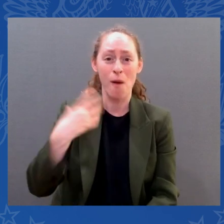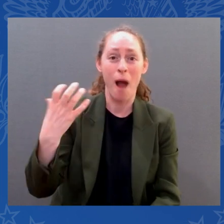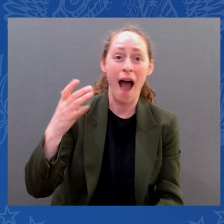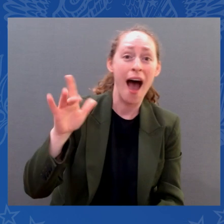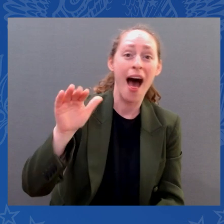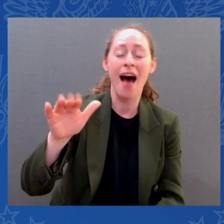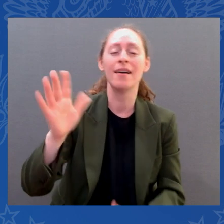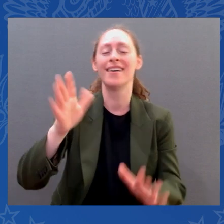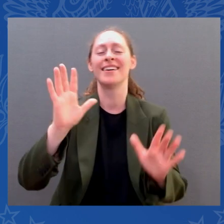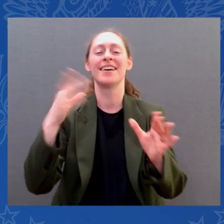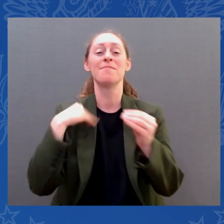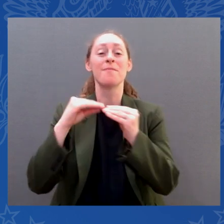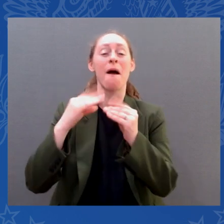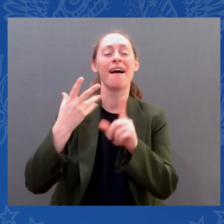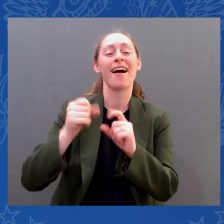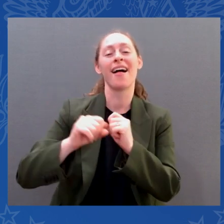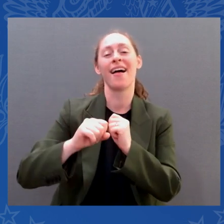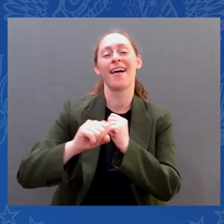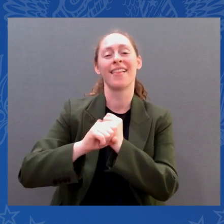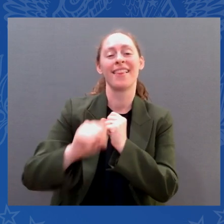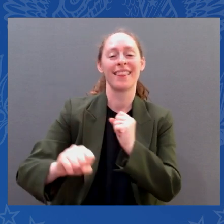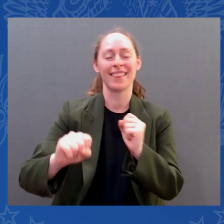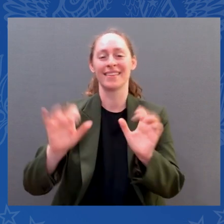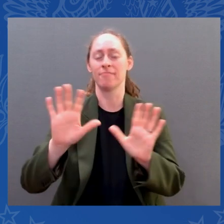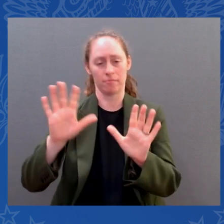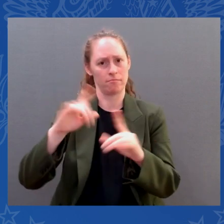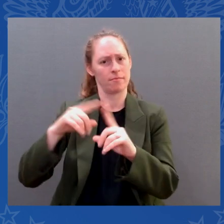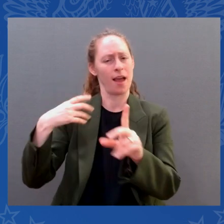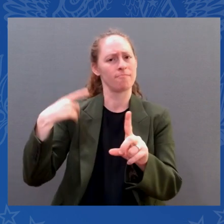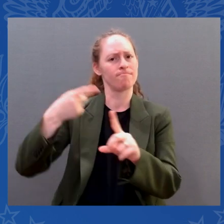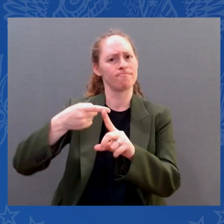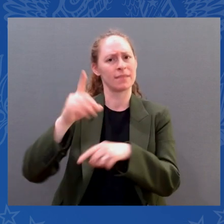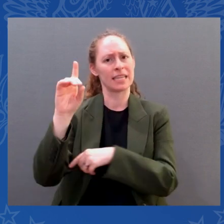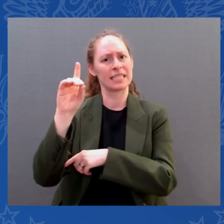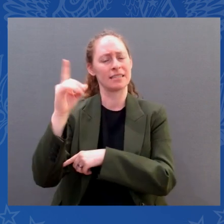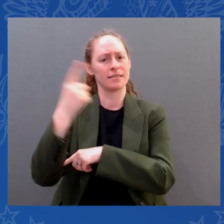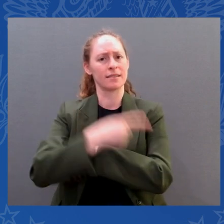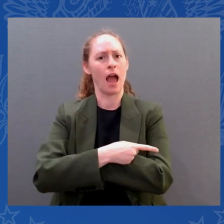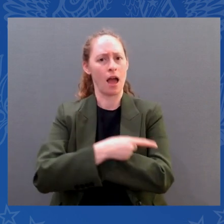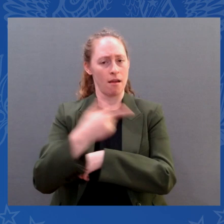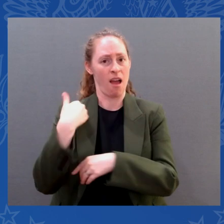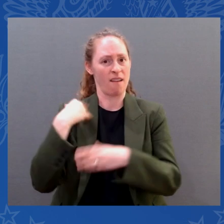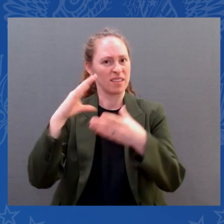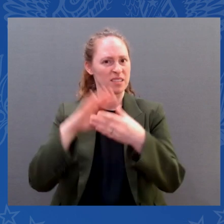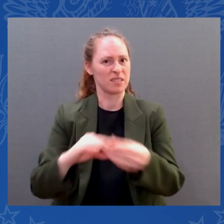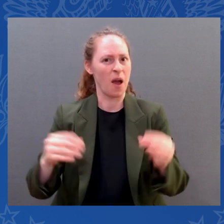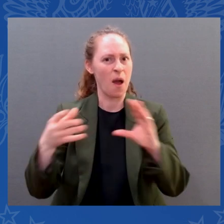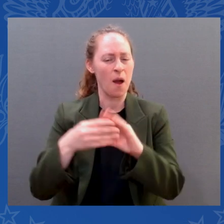they both got shot and mortally woun- -- badly wounded on mountaintops -- I was with them both --